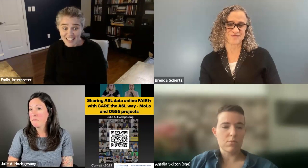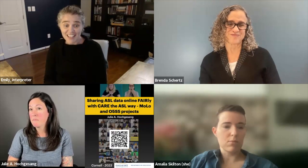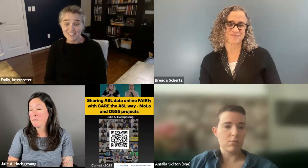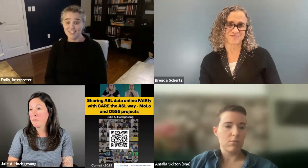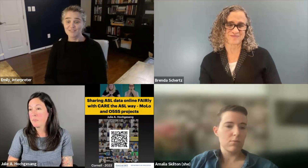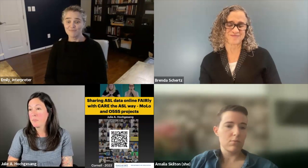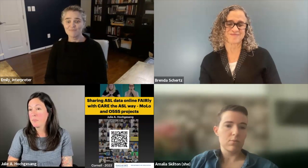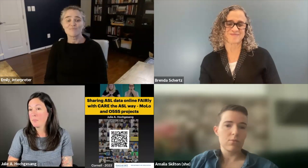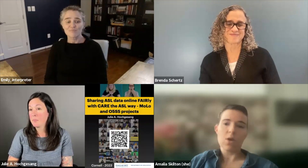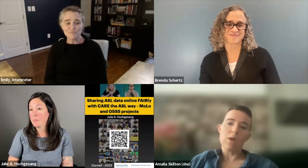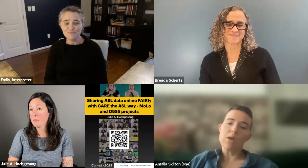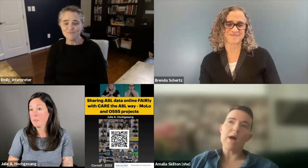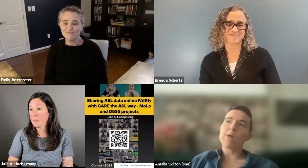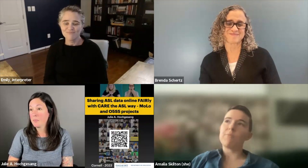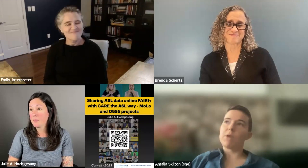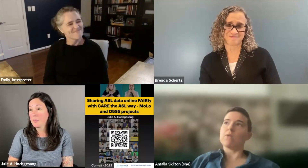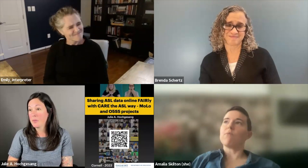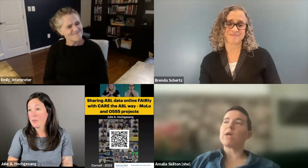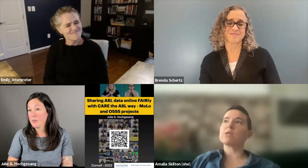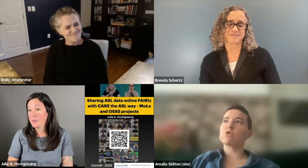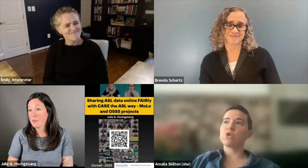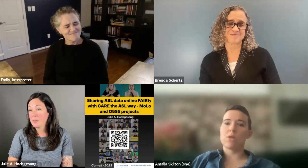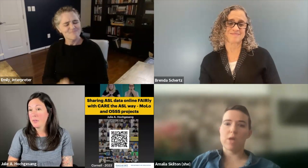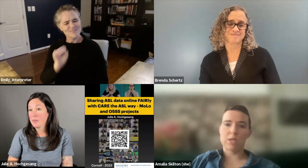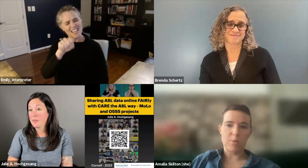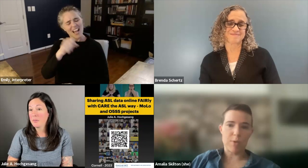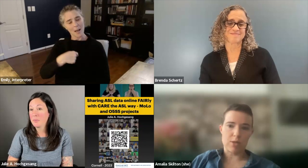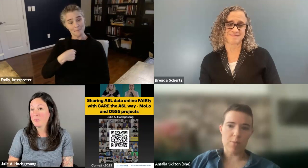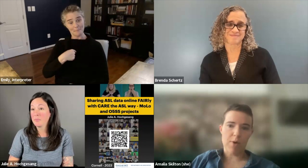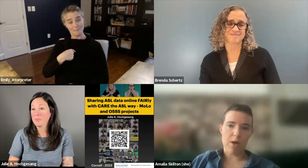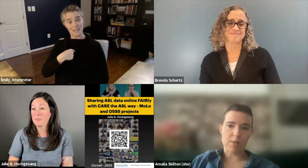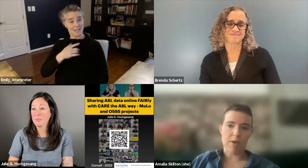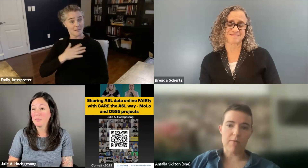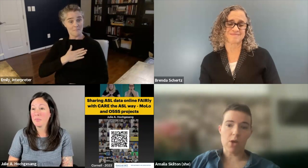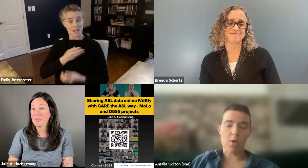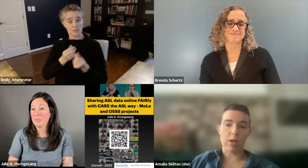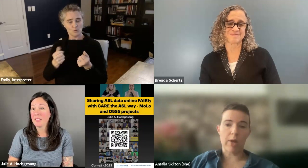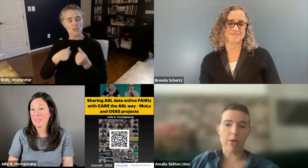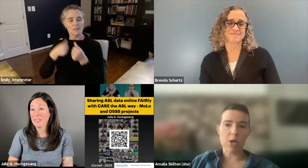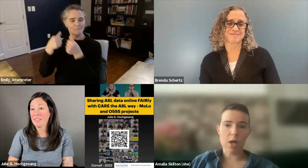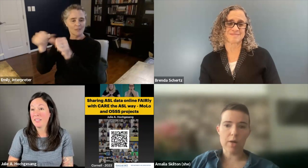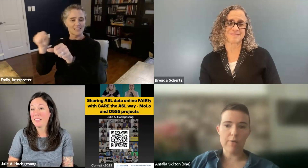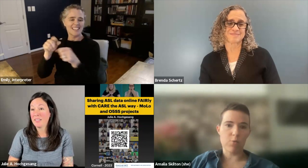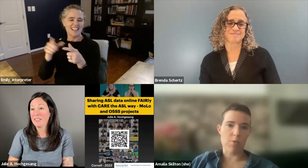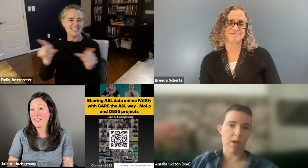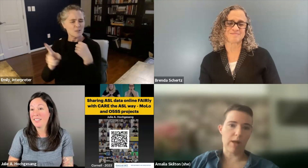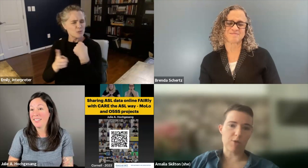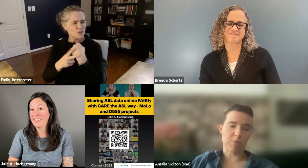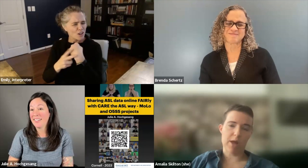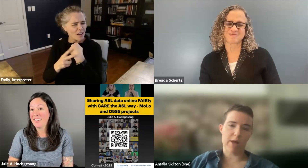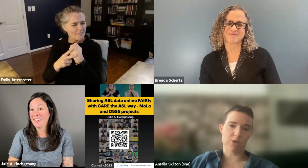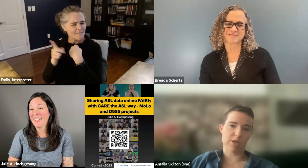that or yeah I mean my solution to this has been to deposit my video in a language archive that allows me to